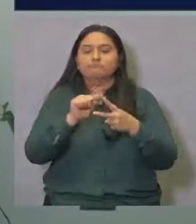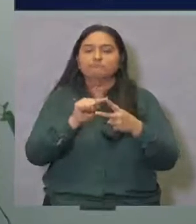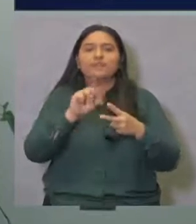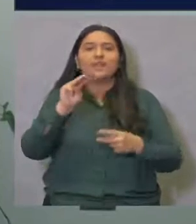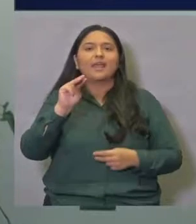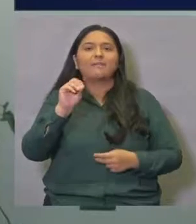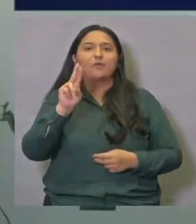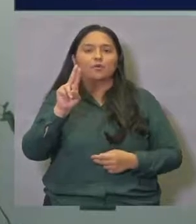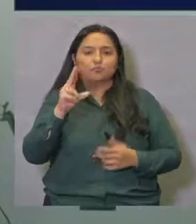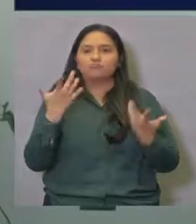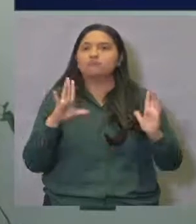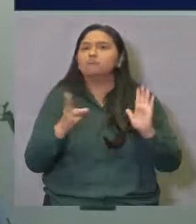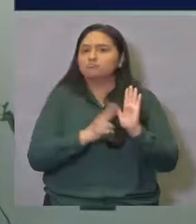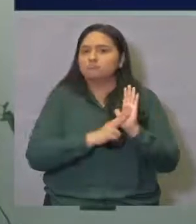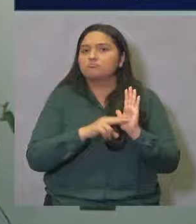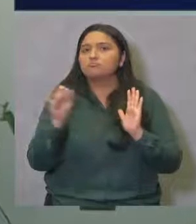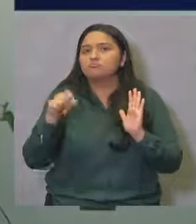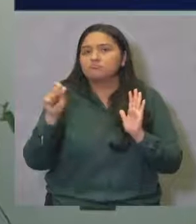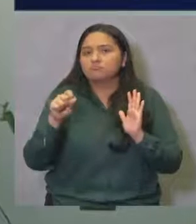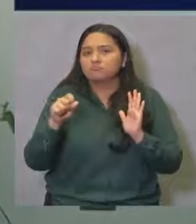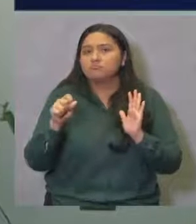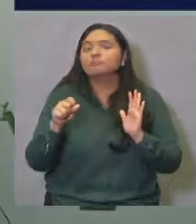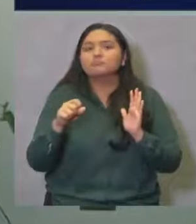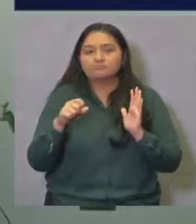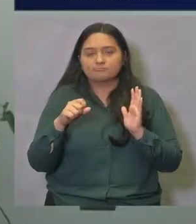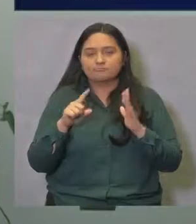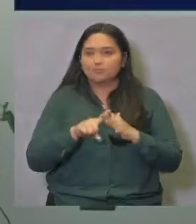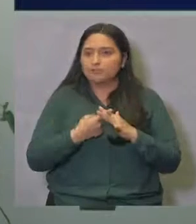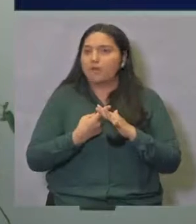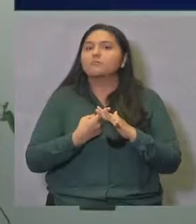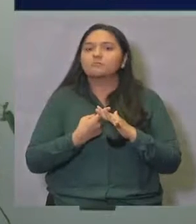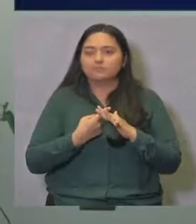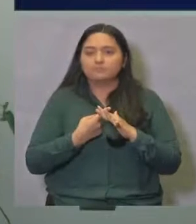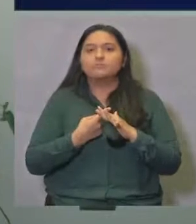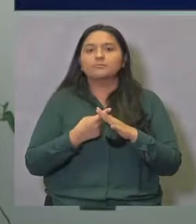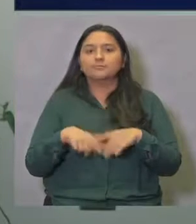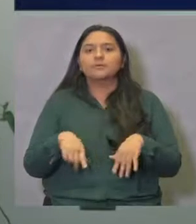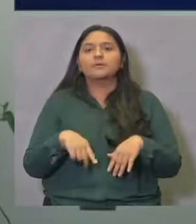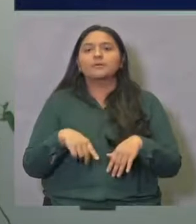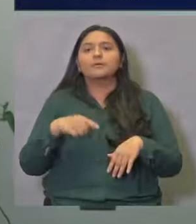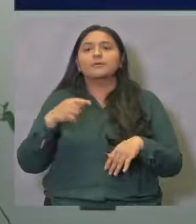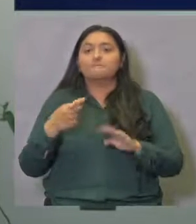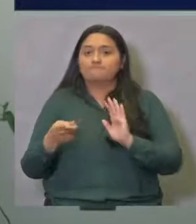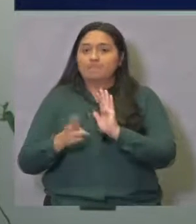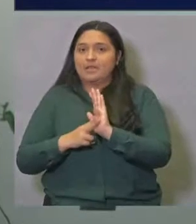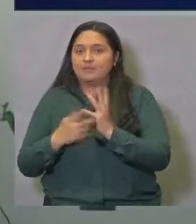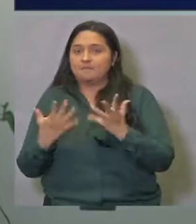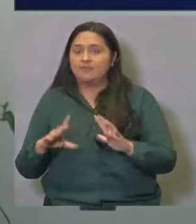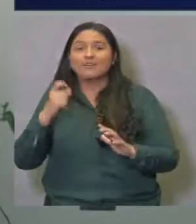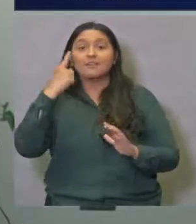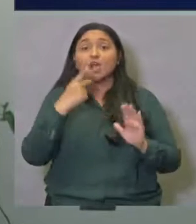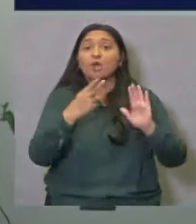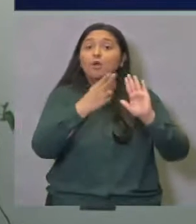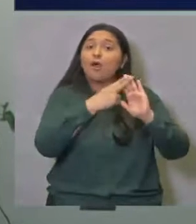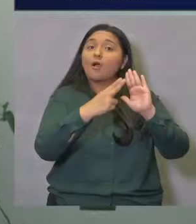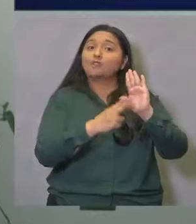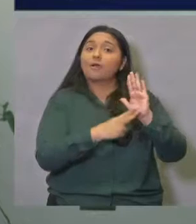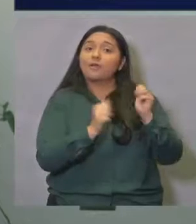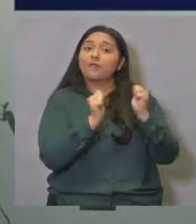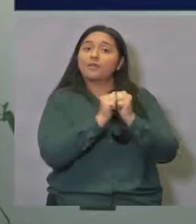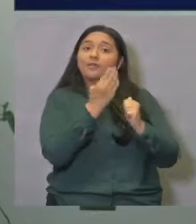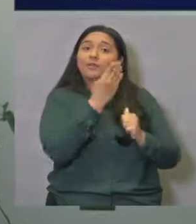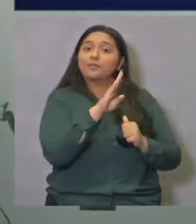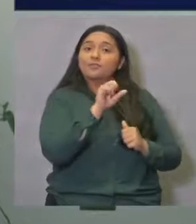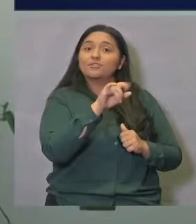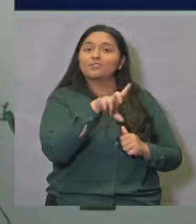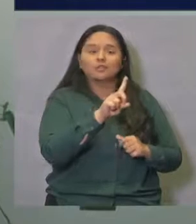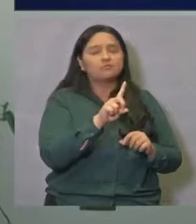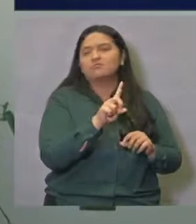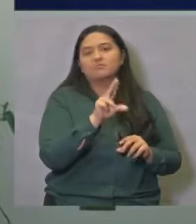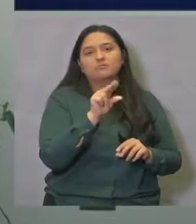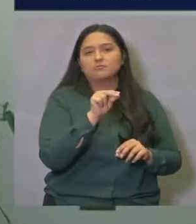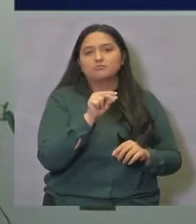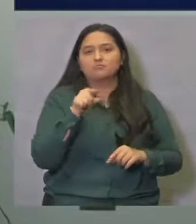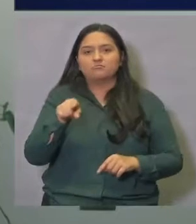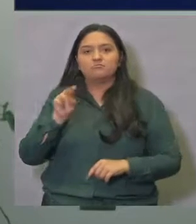TERMS OF THE -- CIRCULATING.